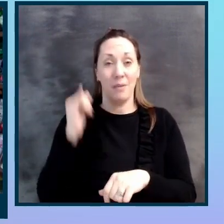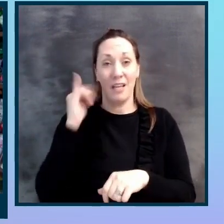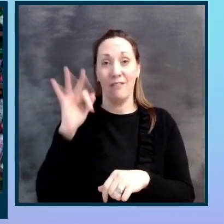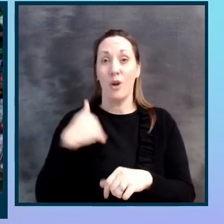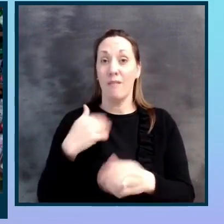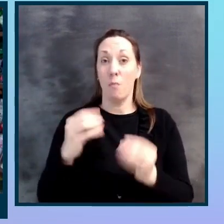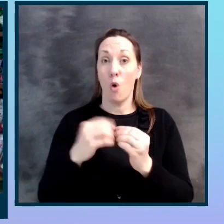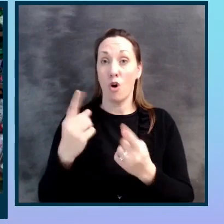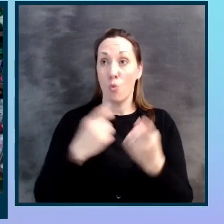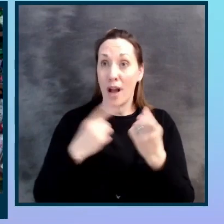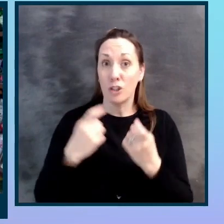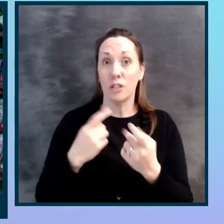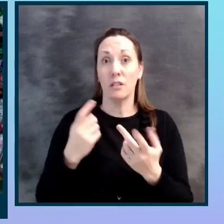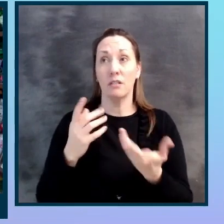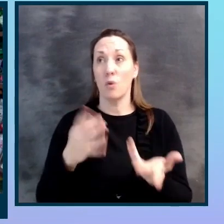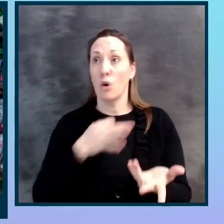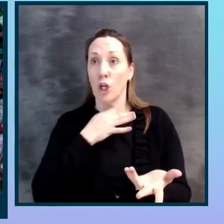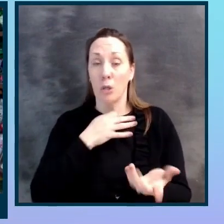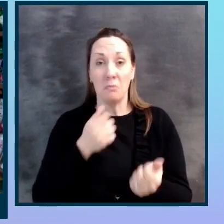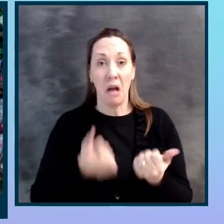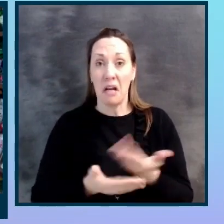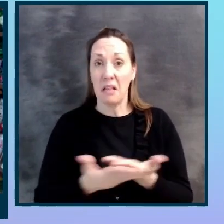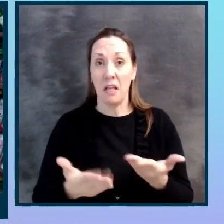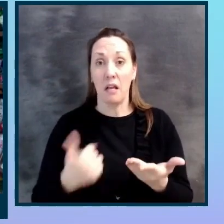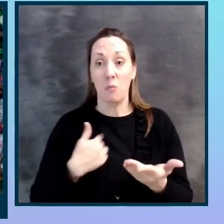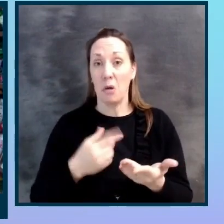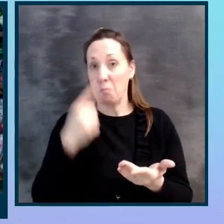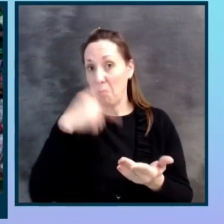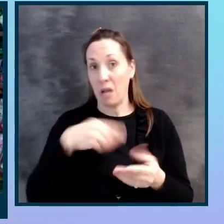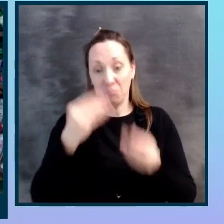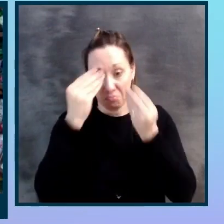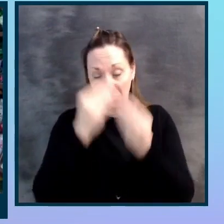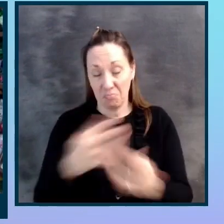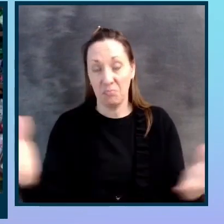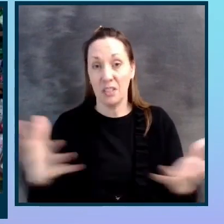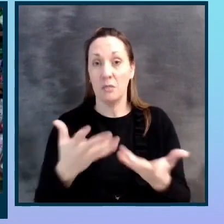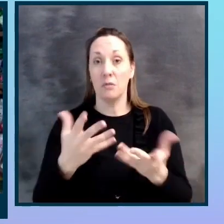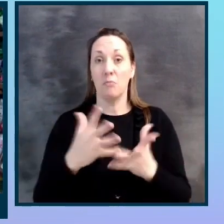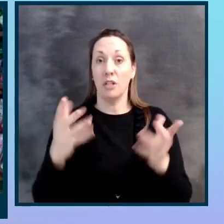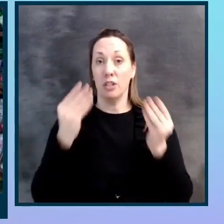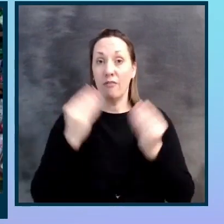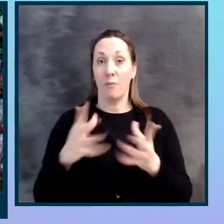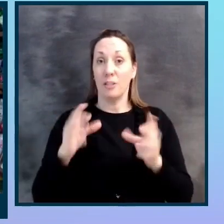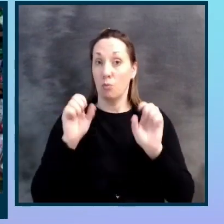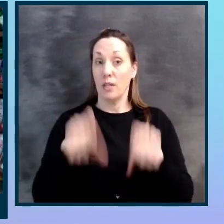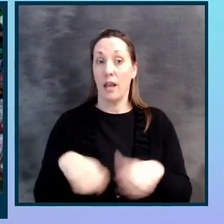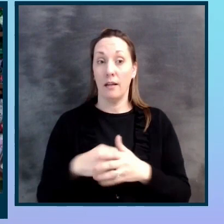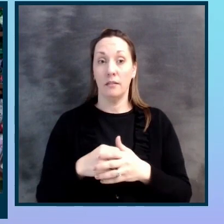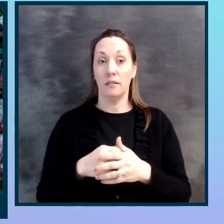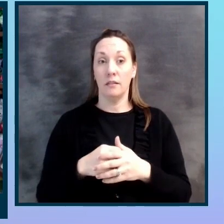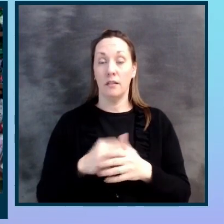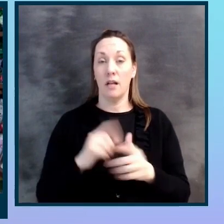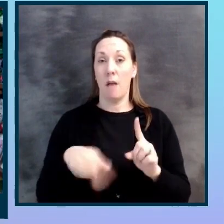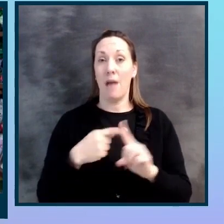or wanna pick our brains, we will share as much information as we can share about our journey